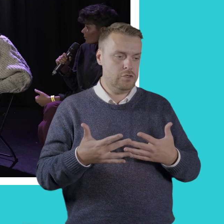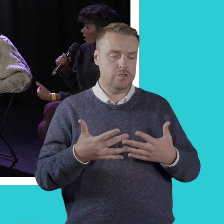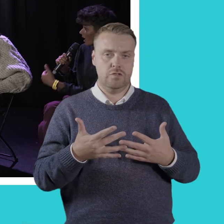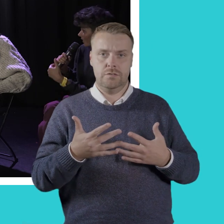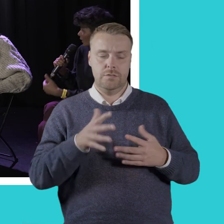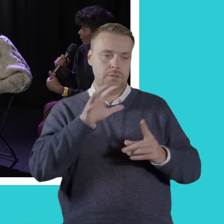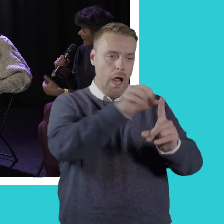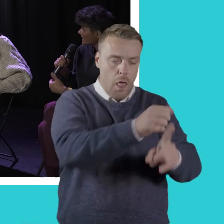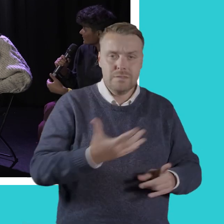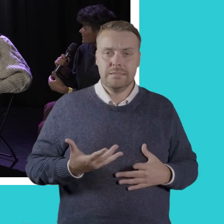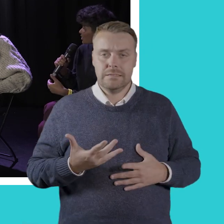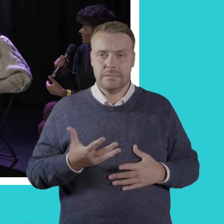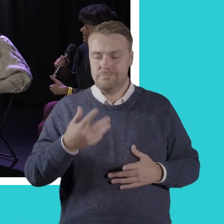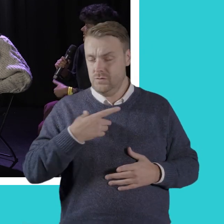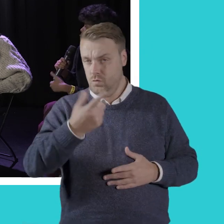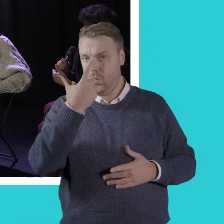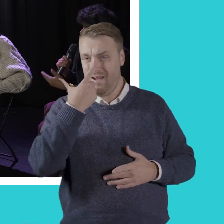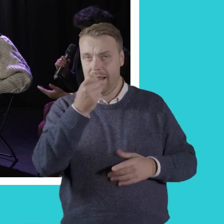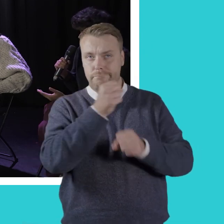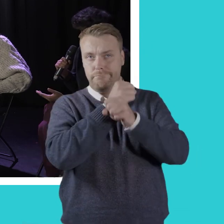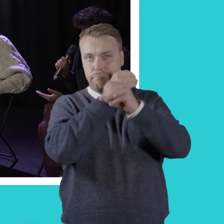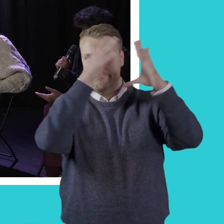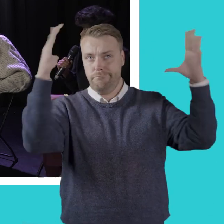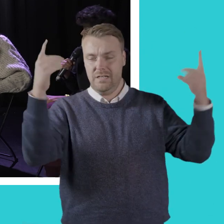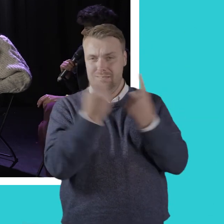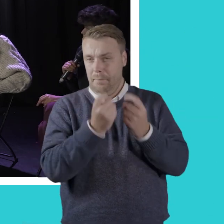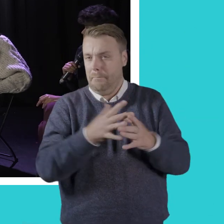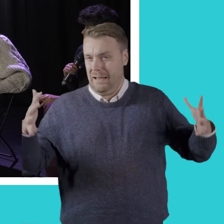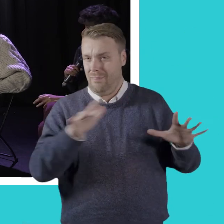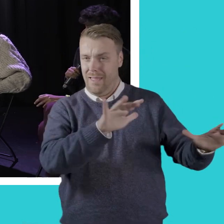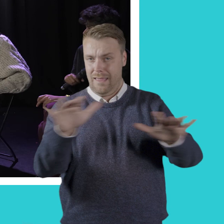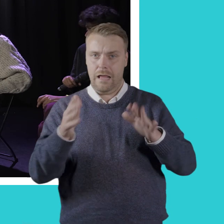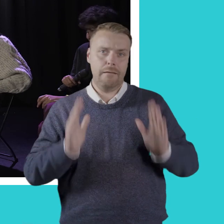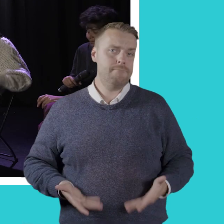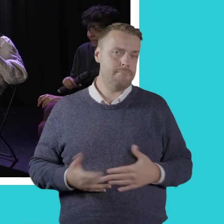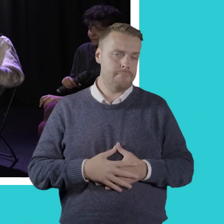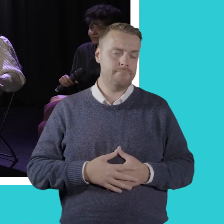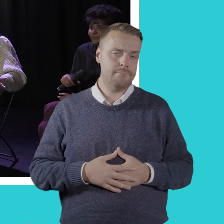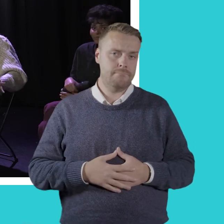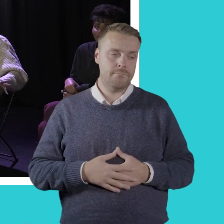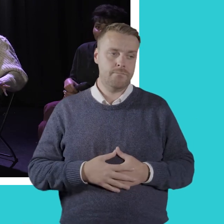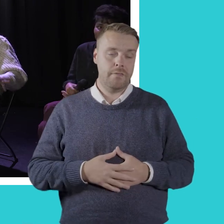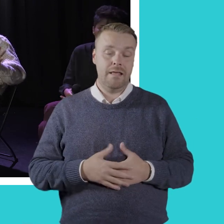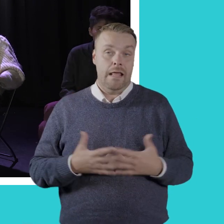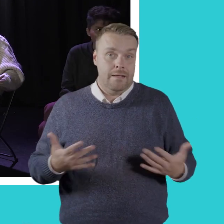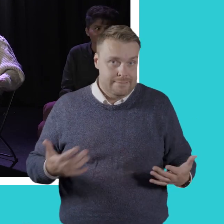but I think we can envision something bigger. Totally, I think thats all we have time for today